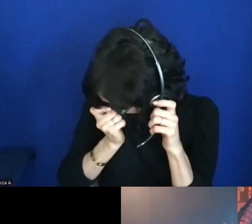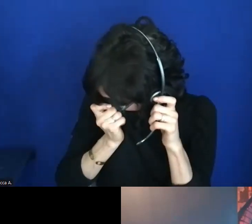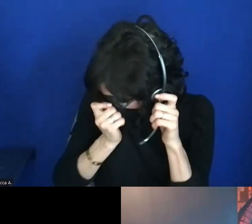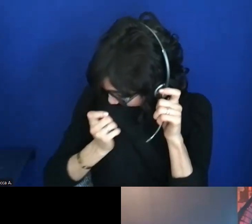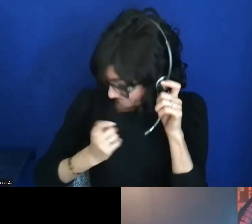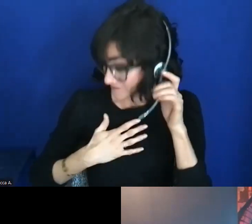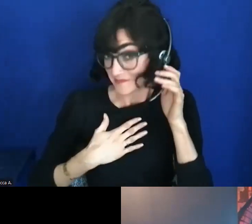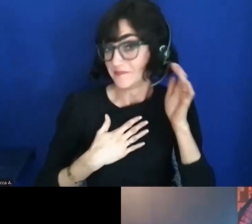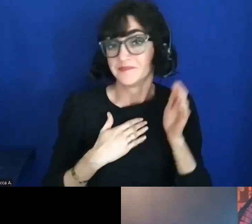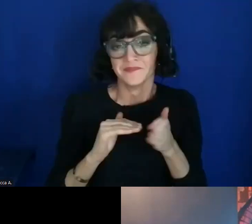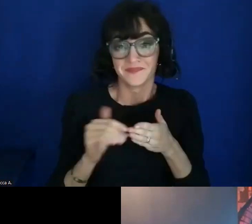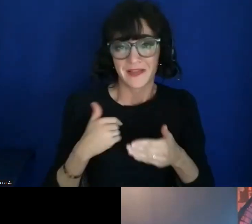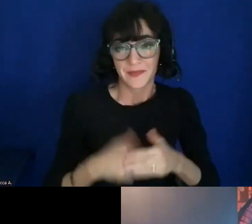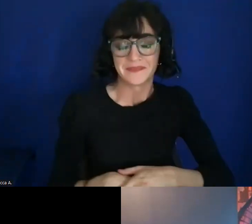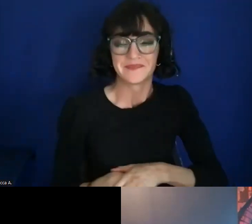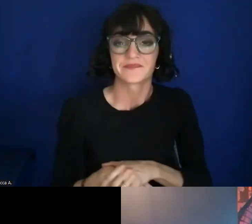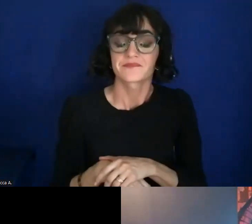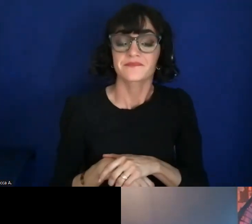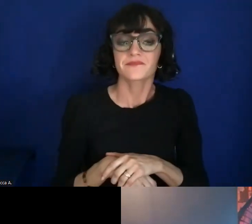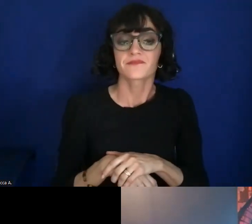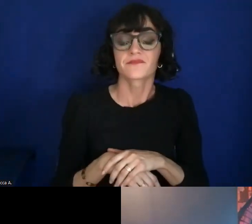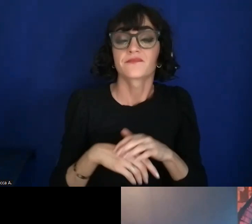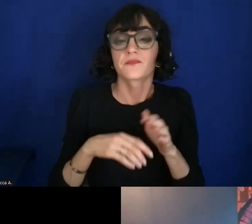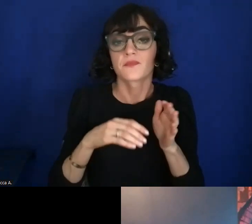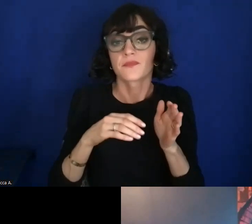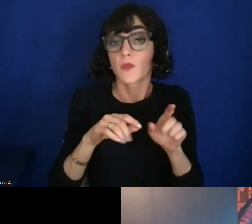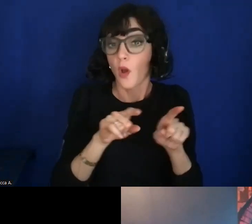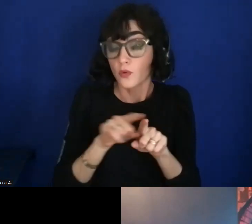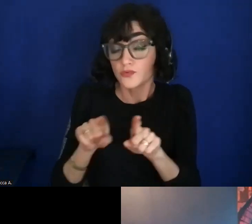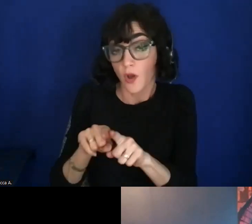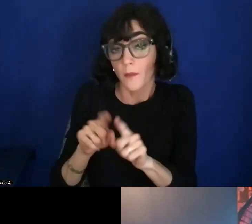are looking for like a happy medium when they're coming to see a provider. They're not trying